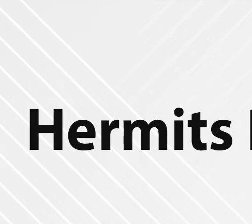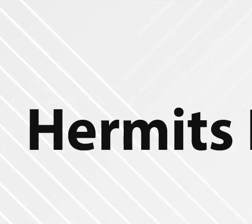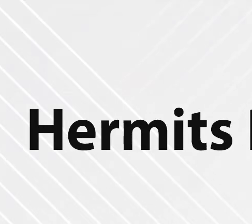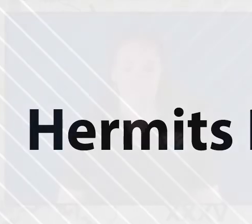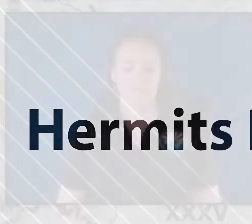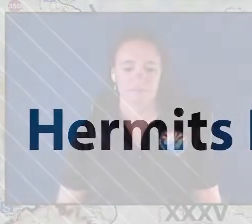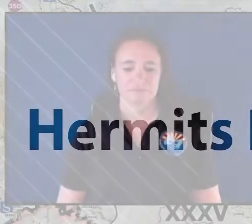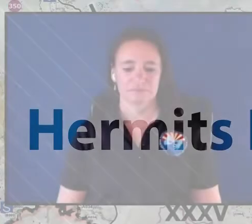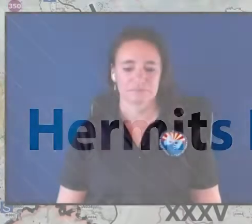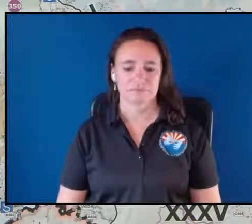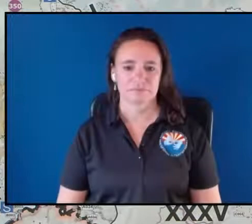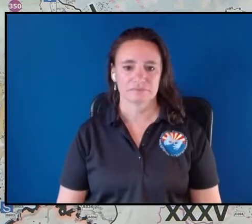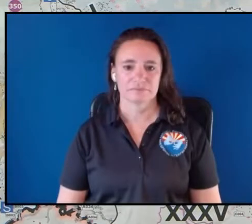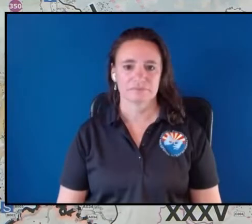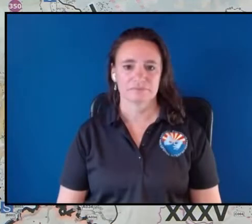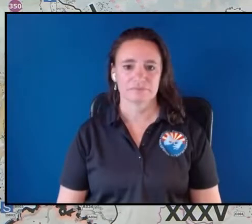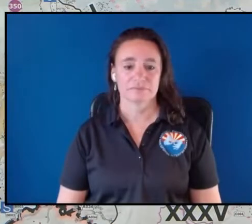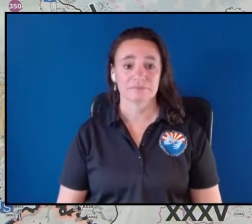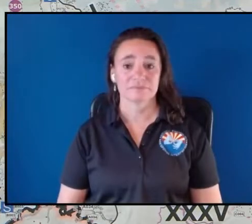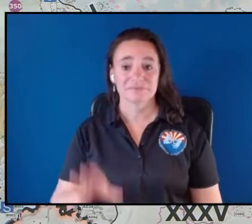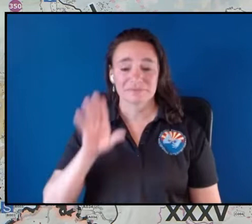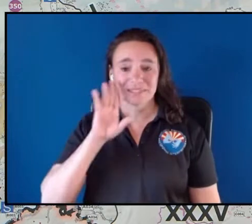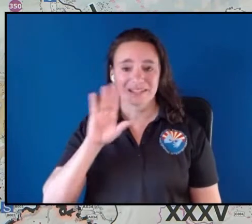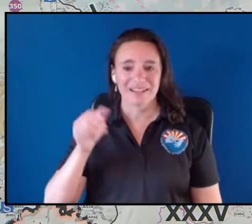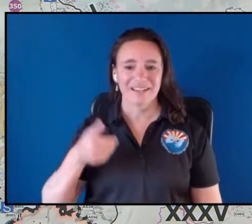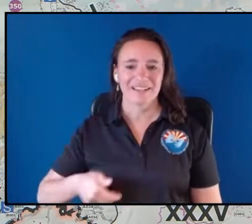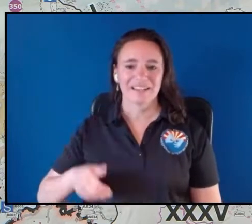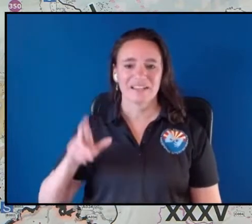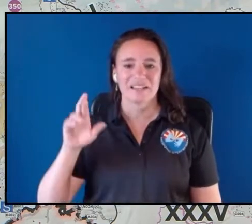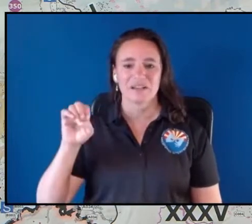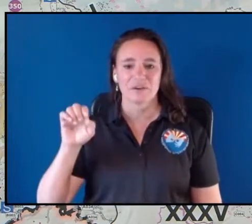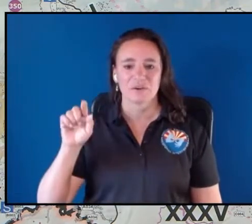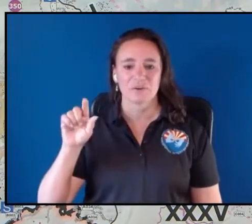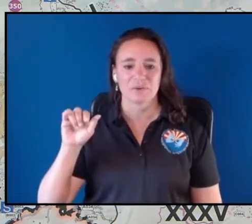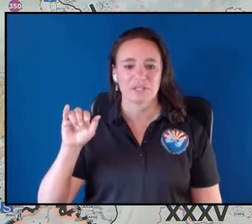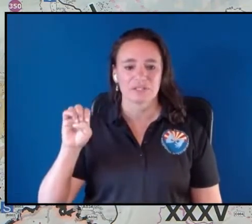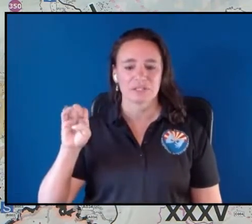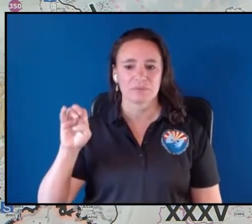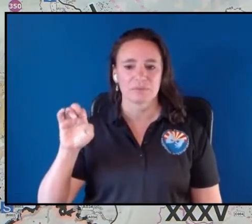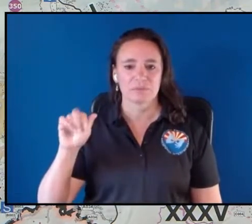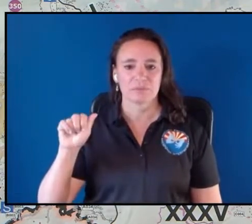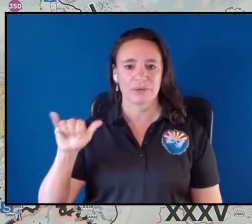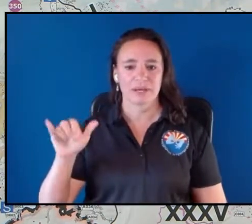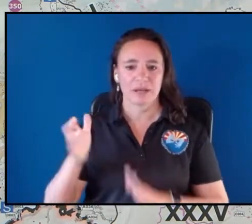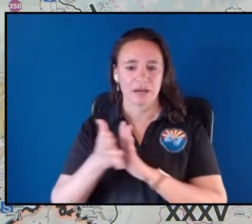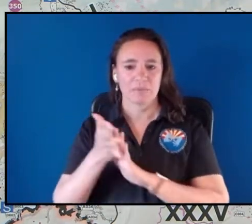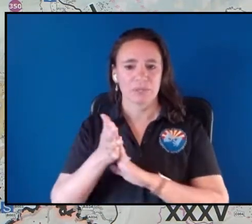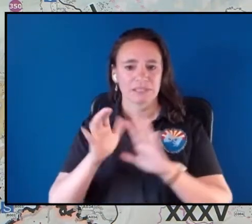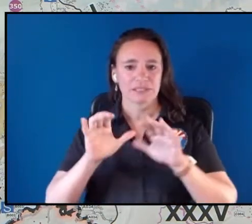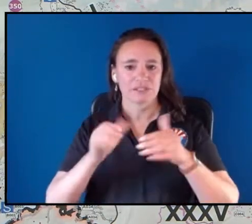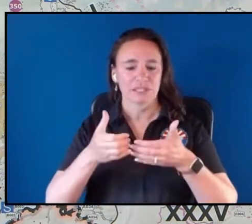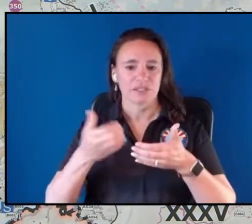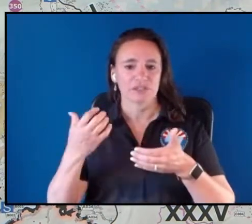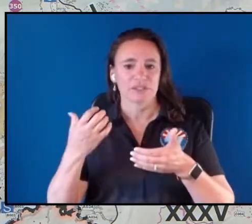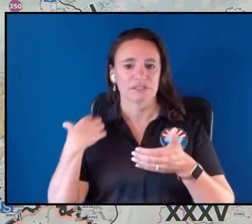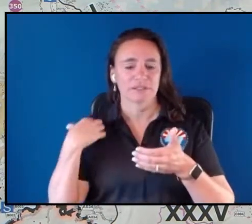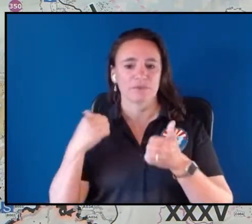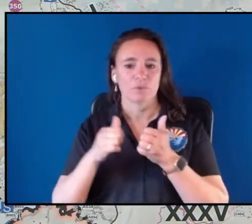Hello, my name is Reggie Bray, Operations Section Chief with Pacific Northwest Team 2. This is the operational update for